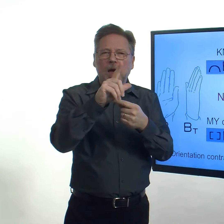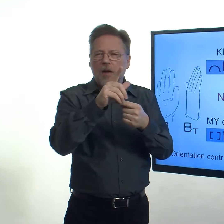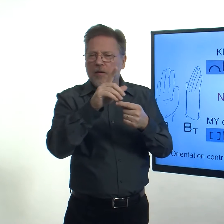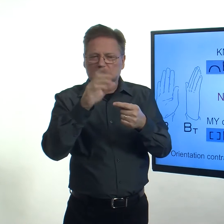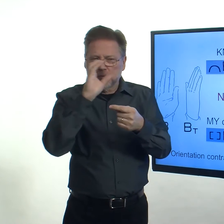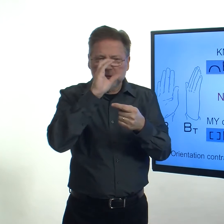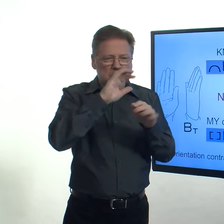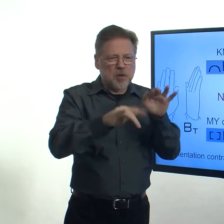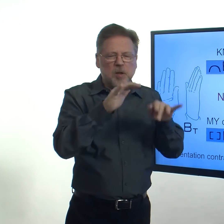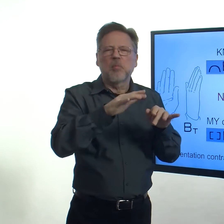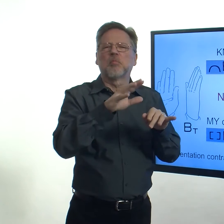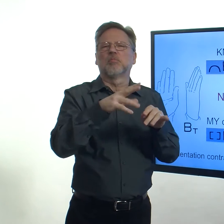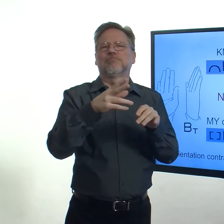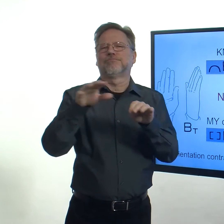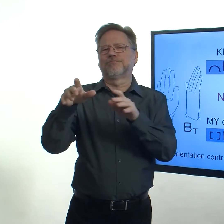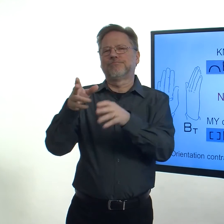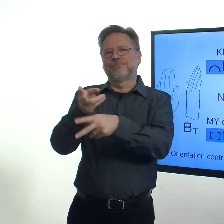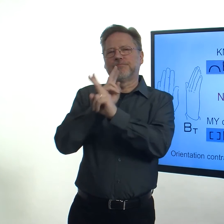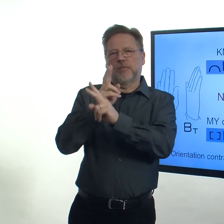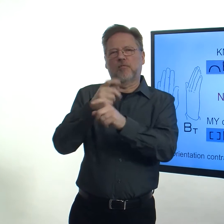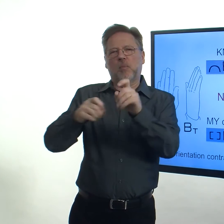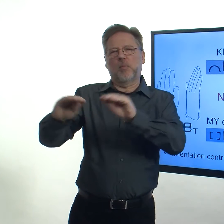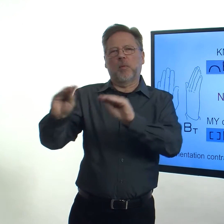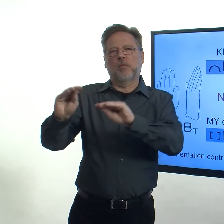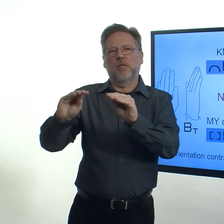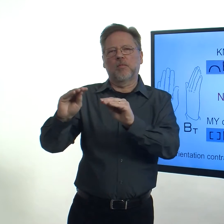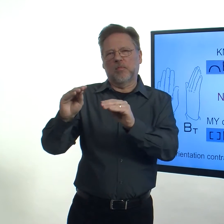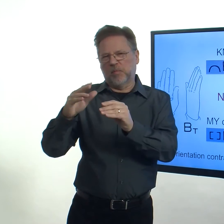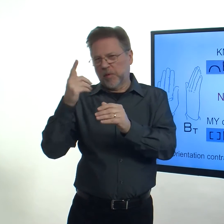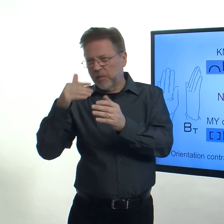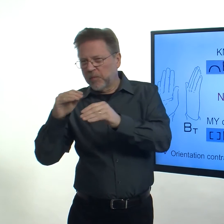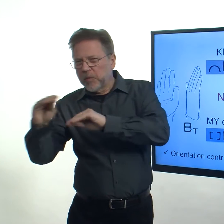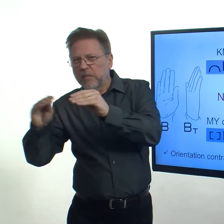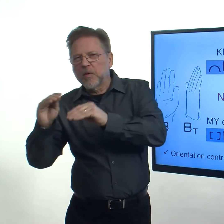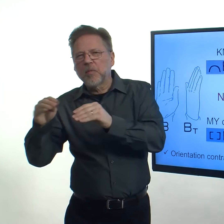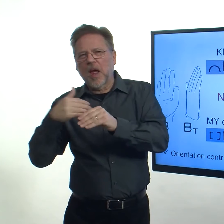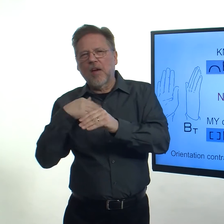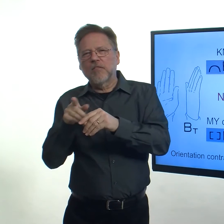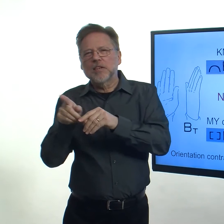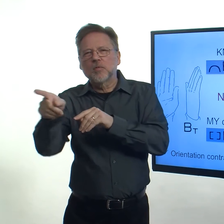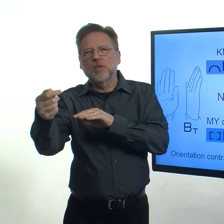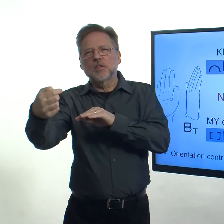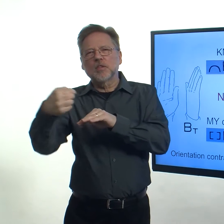typewriter, they borrowed a symbol from the movement parameter because movement has directionality